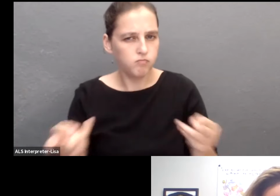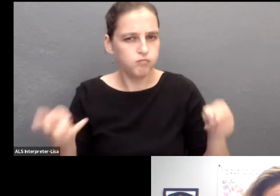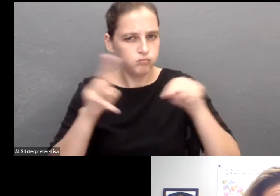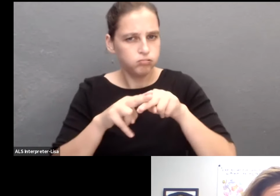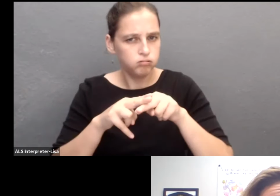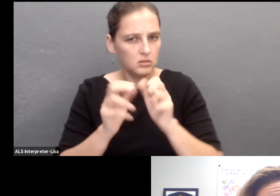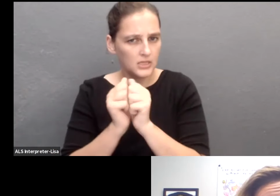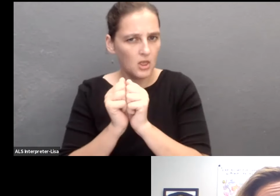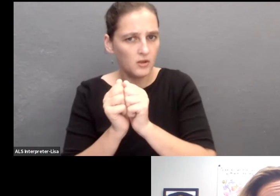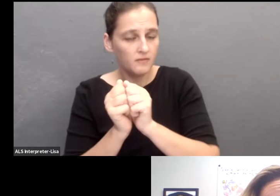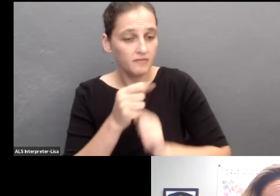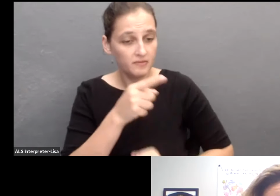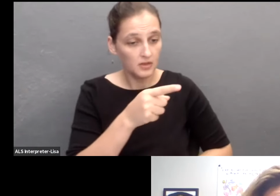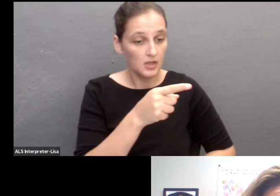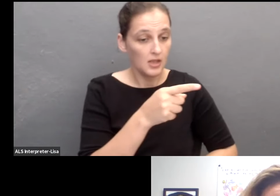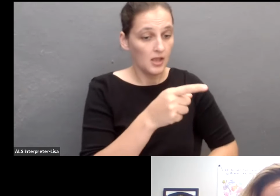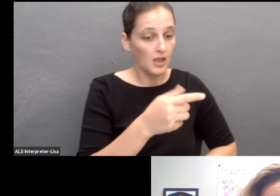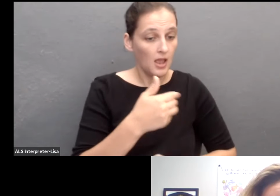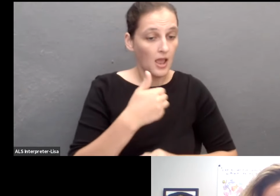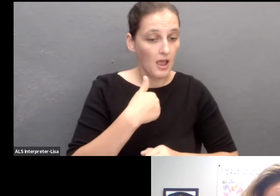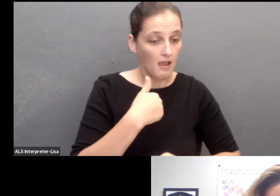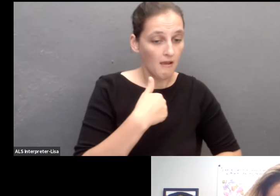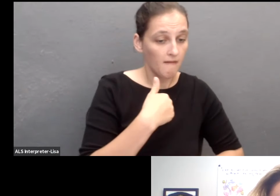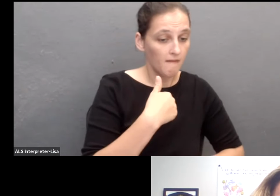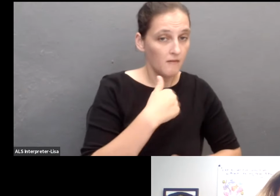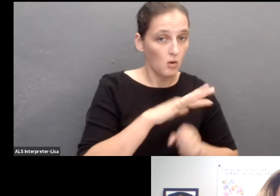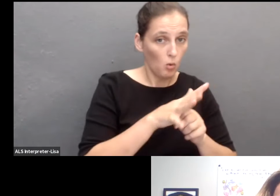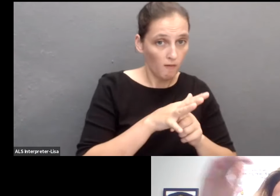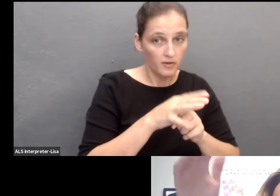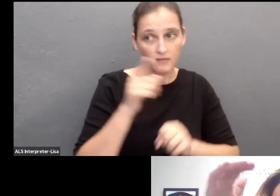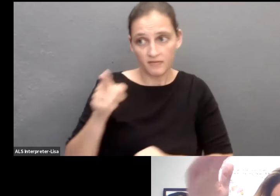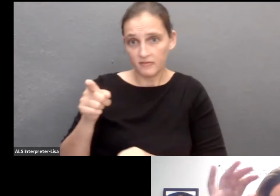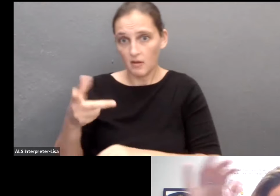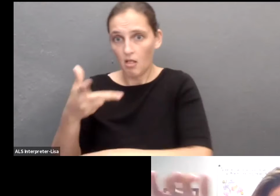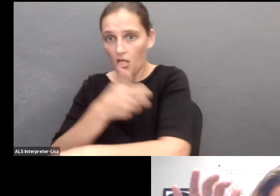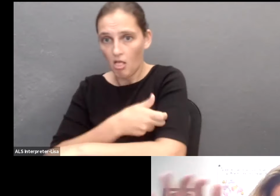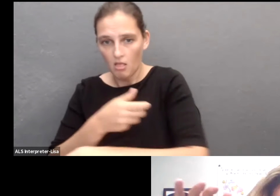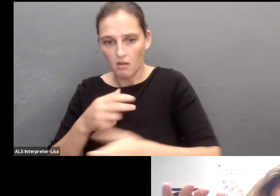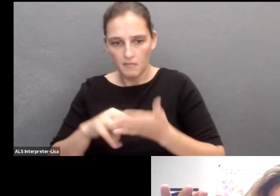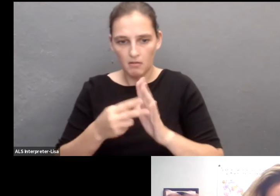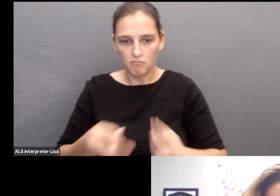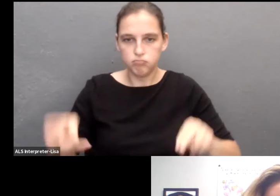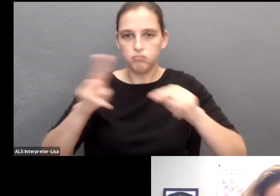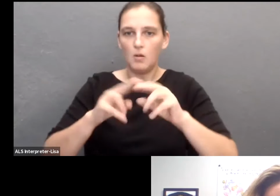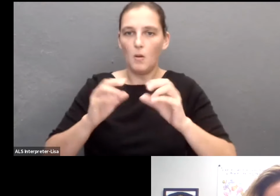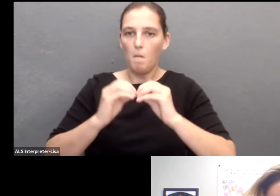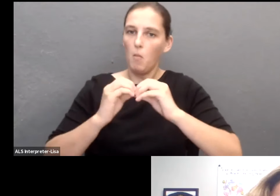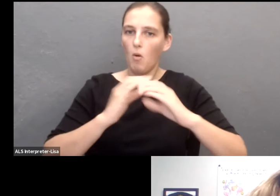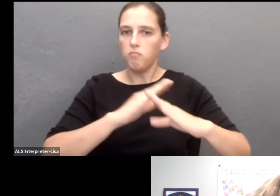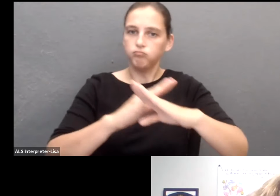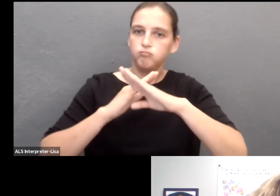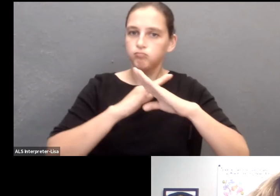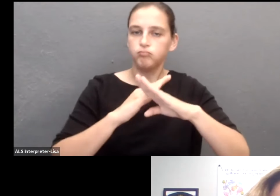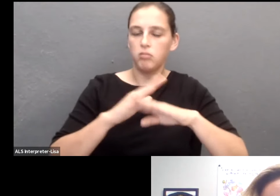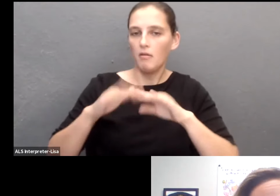have had COVID either before after they've been vaccinated have even a higher level of immunity. The people who have had natural immunity or